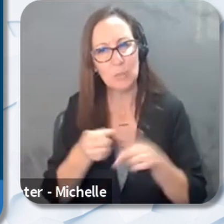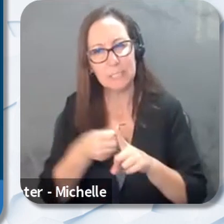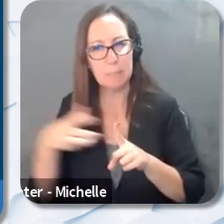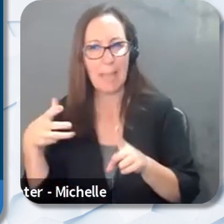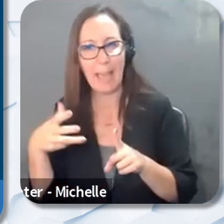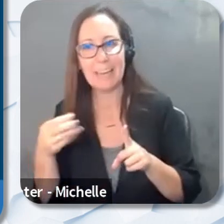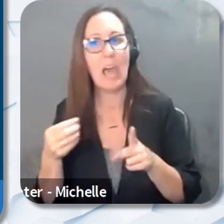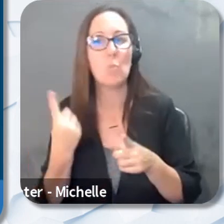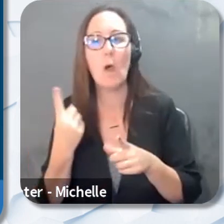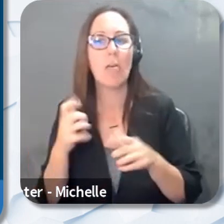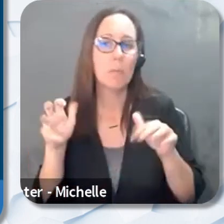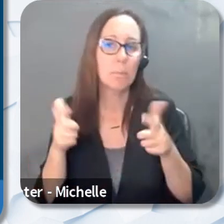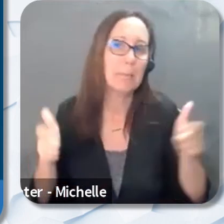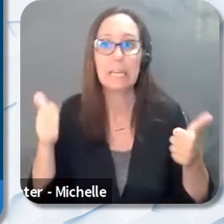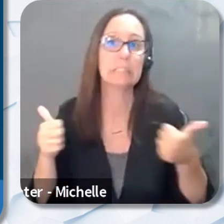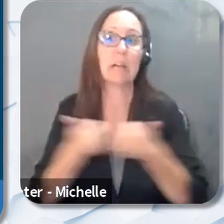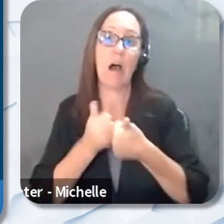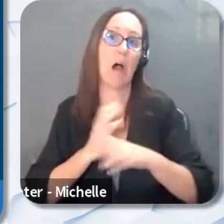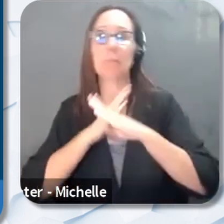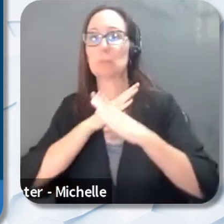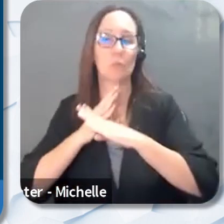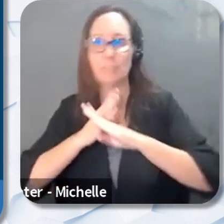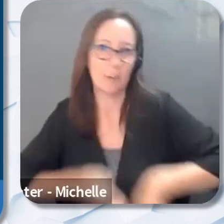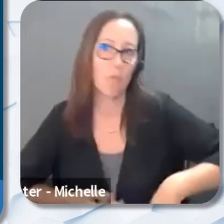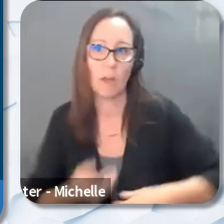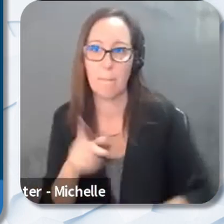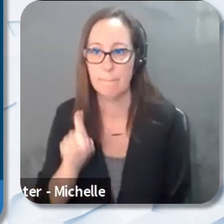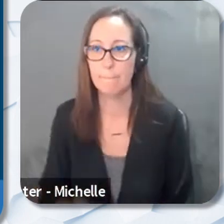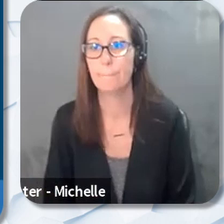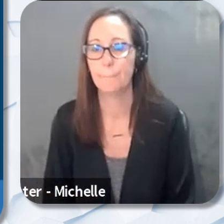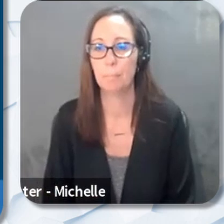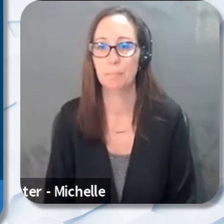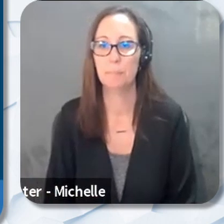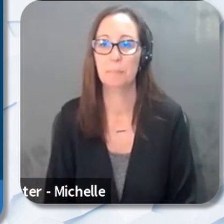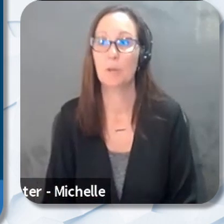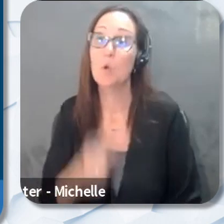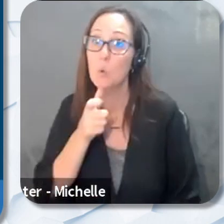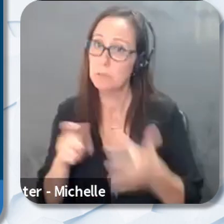biggest obstacles, you had to overcome. who'd like to start a song. Cheri Doria: